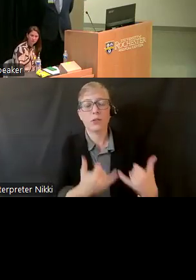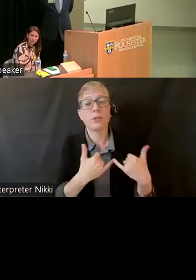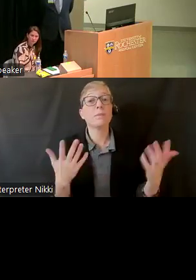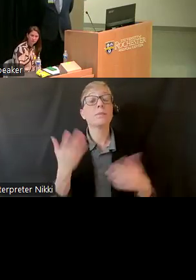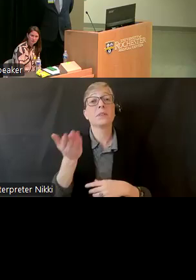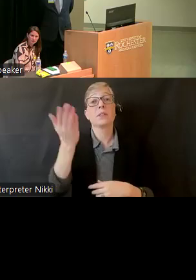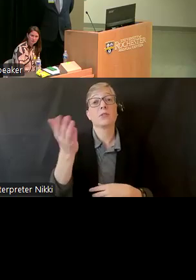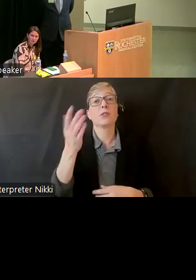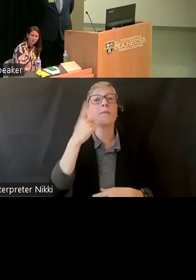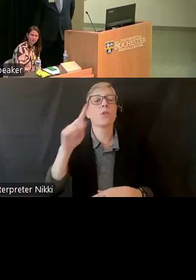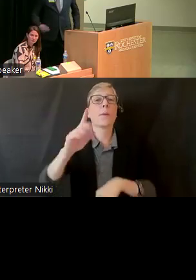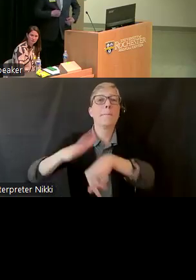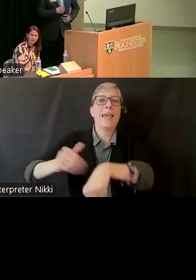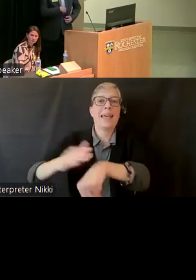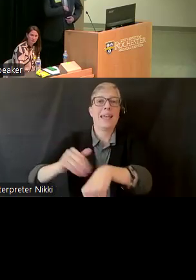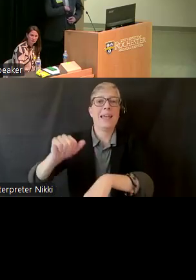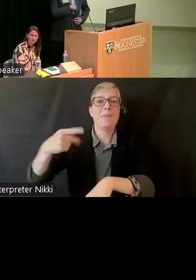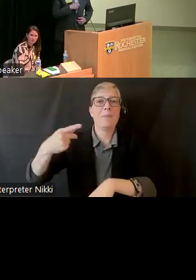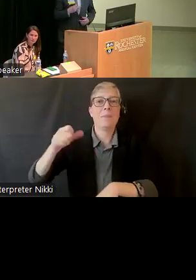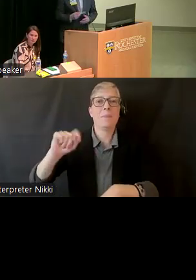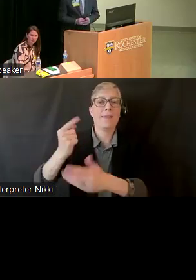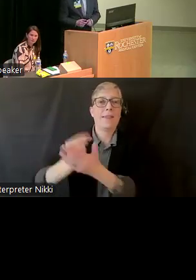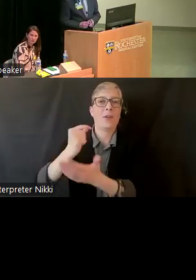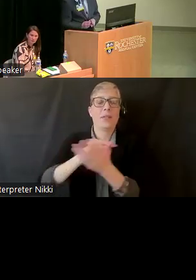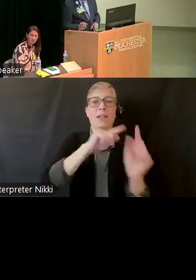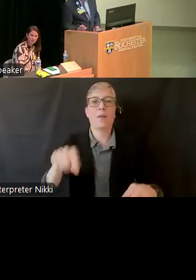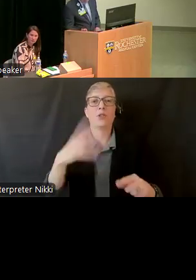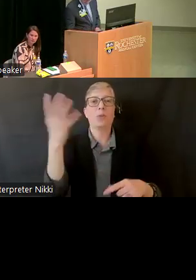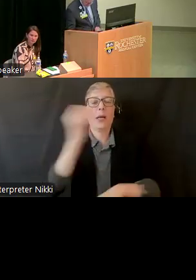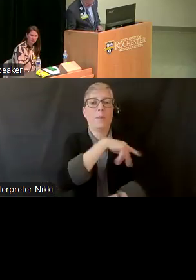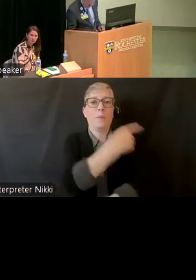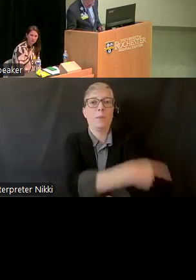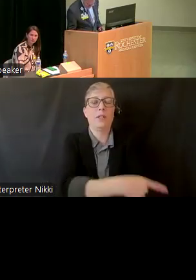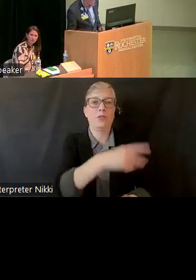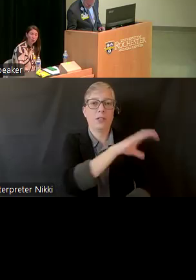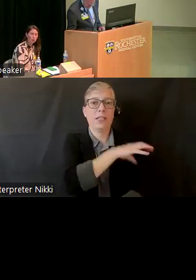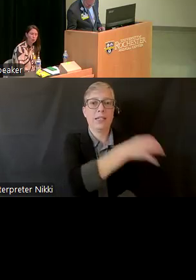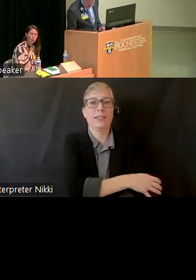pet therapy to come to the outpatient clinics we would love to see the dogs at team meetings